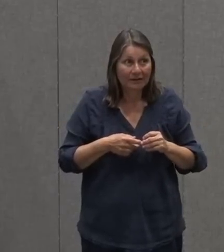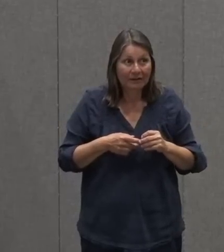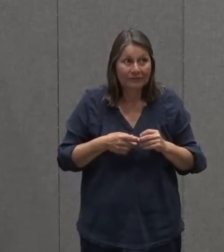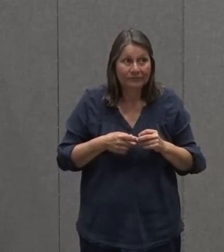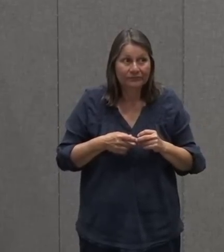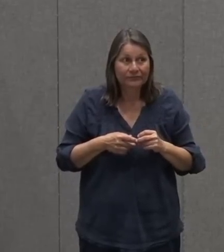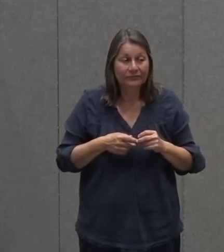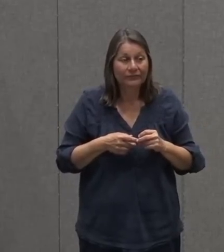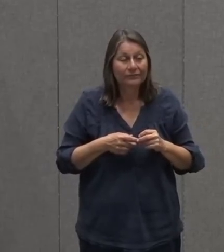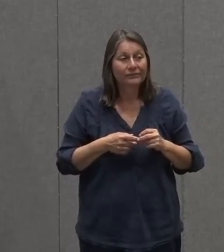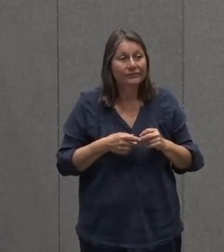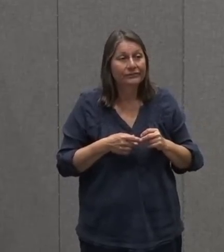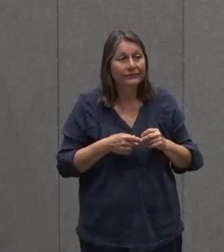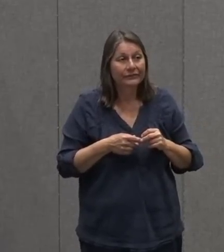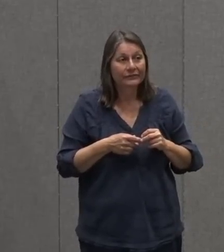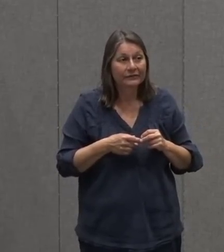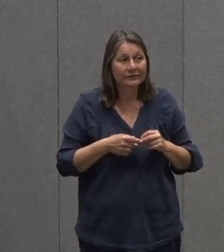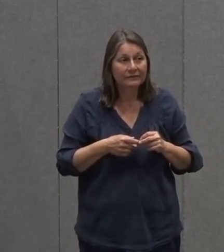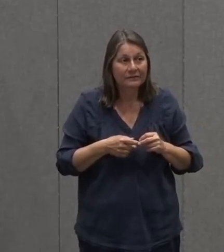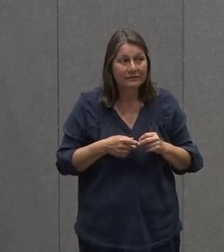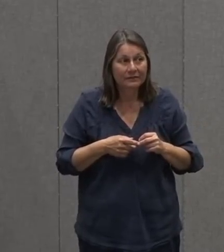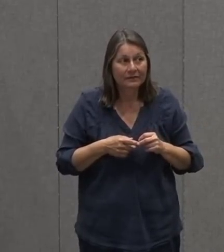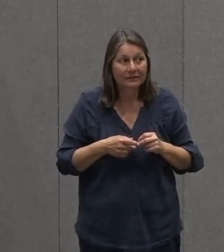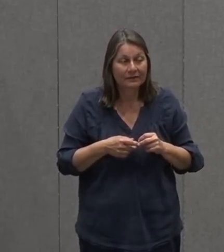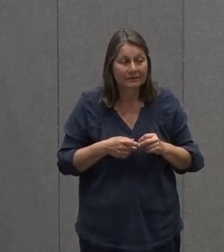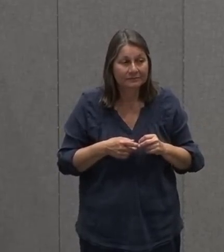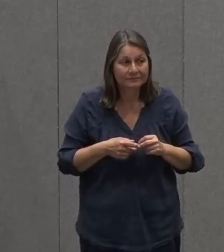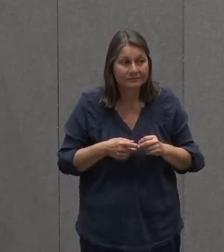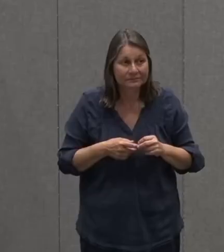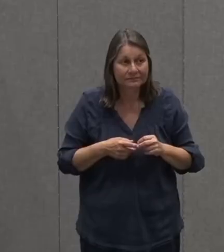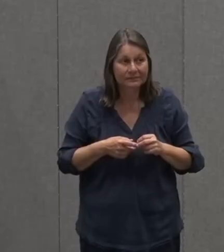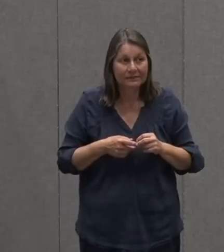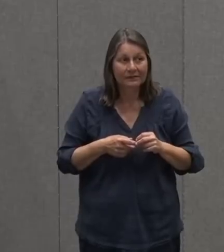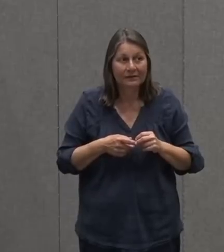So, I could still have that sum of 47